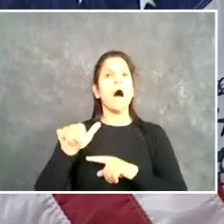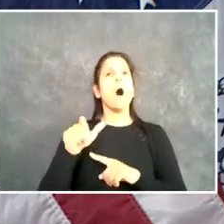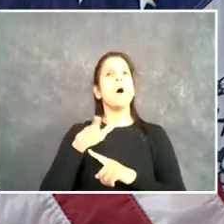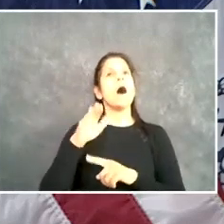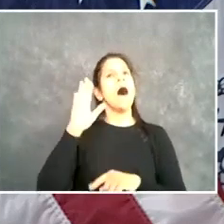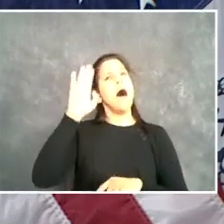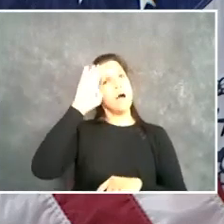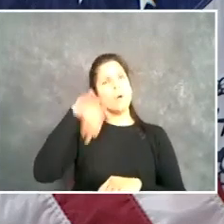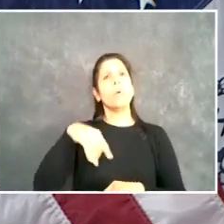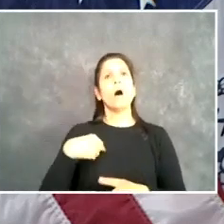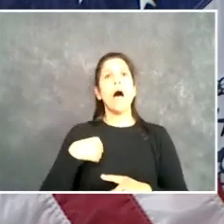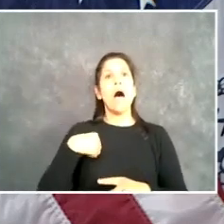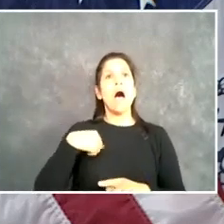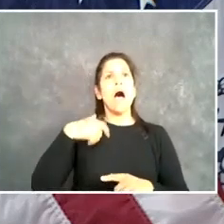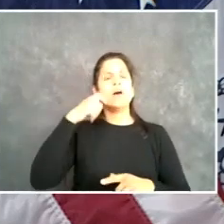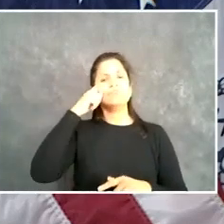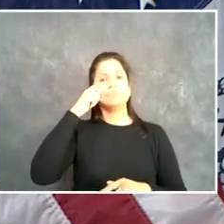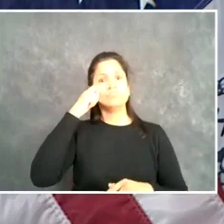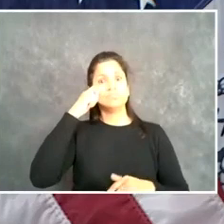WE HAD IT BEFORE.